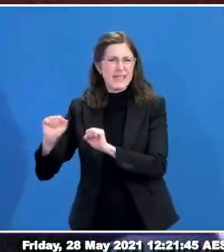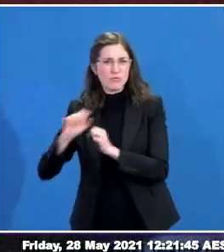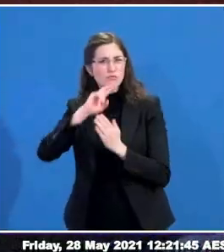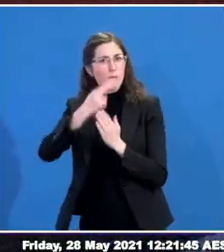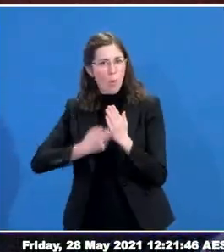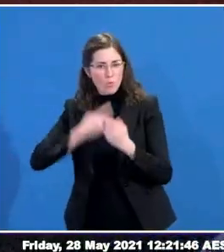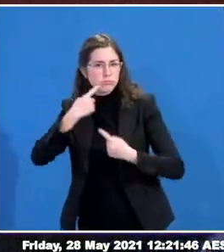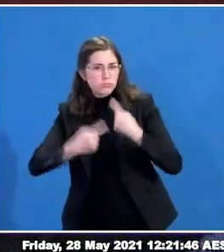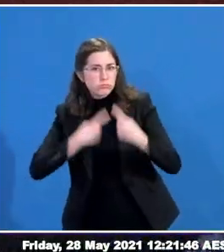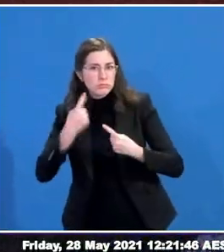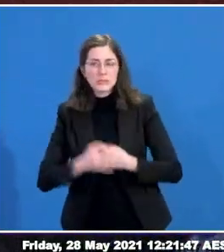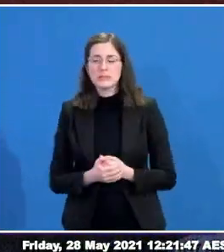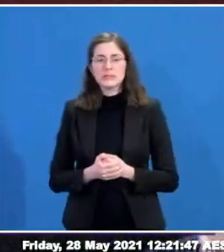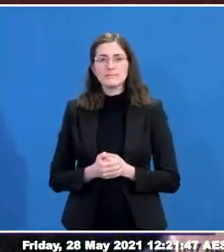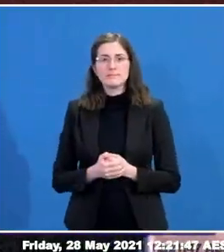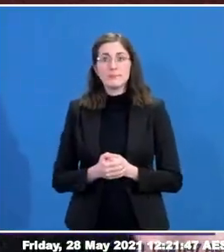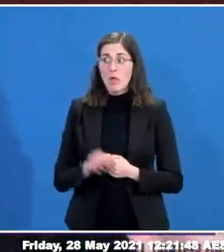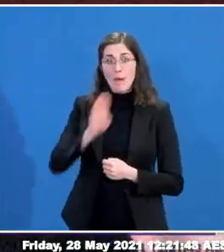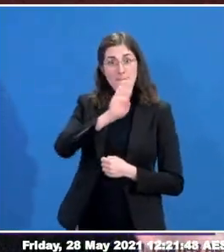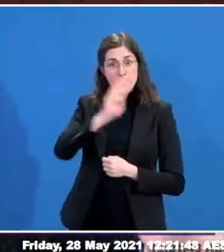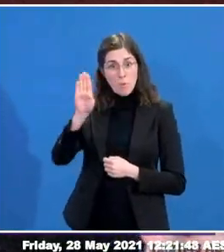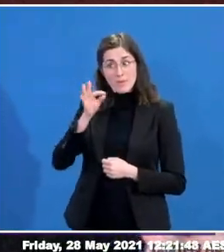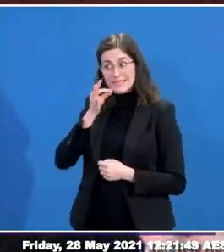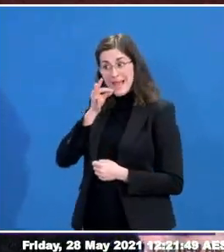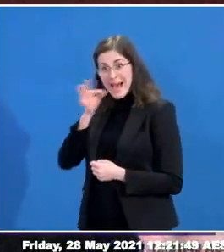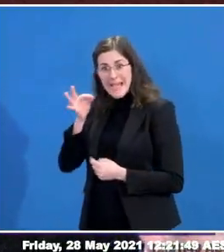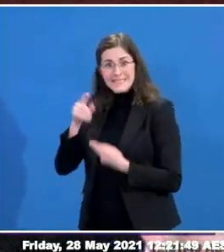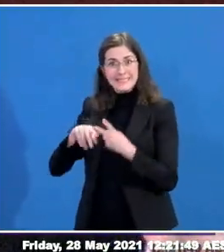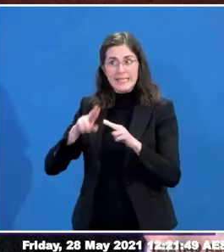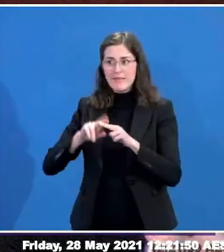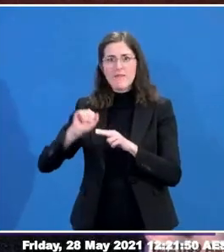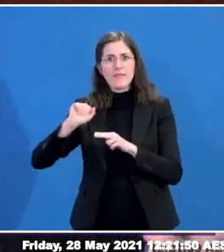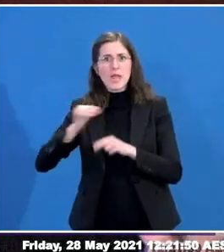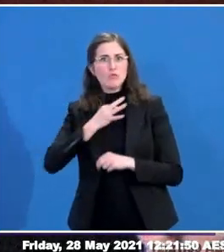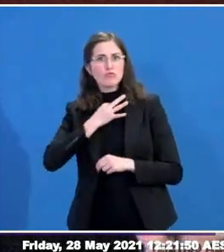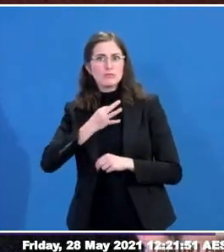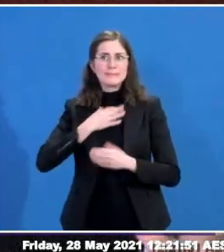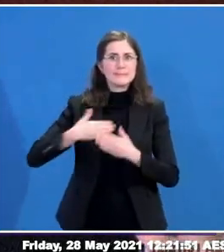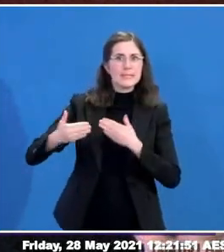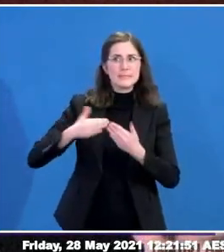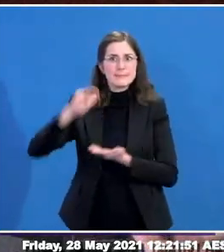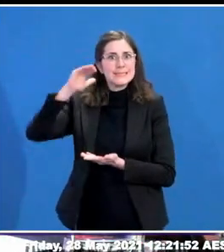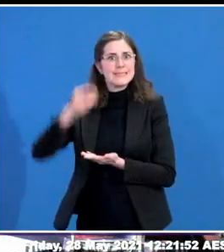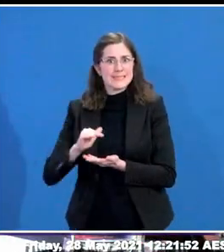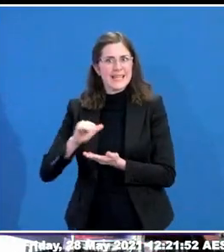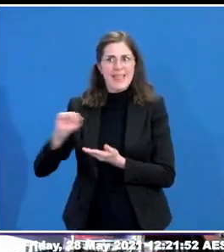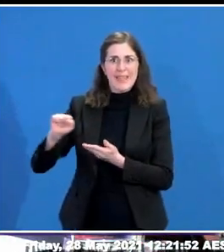The board sought assurance that internal risk management systems and reporting were operating effectively. Do you see that? Yes.